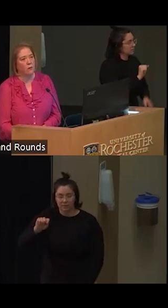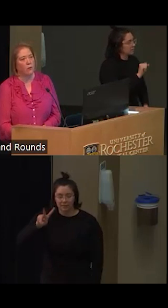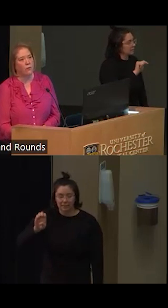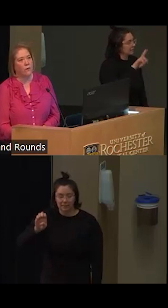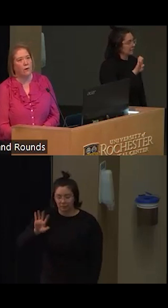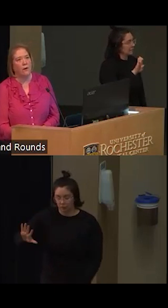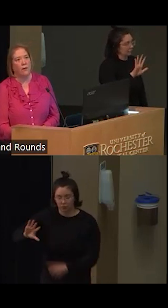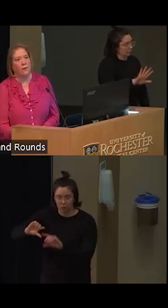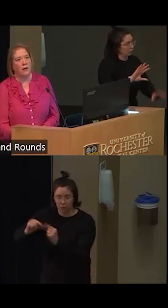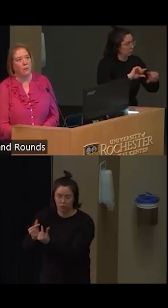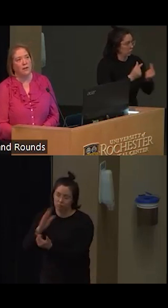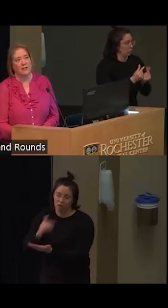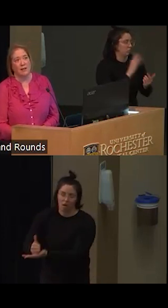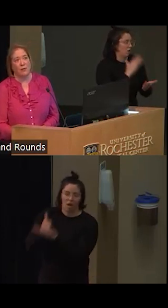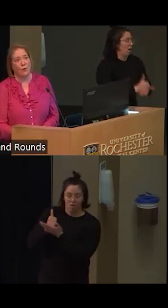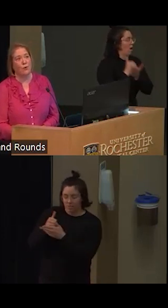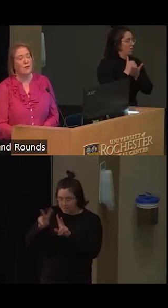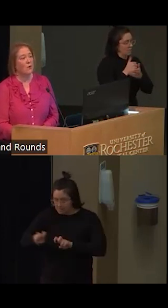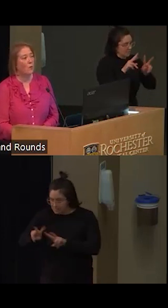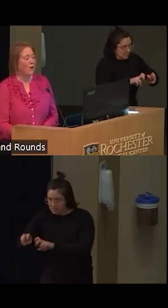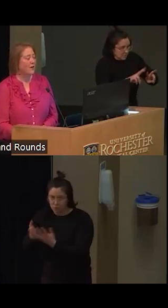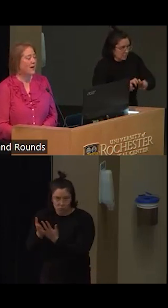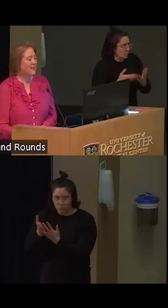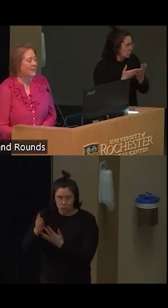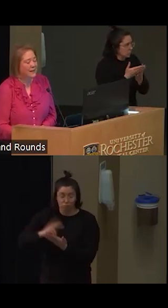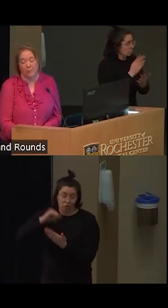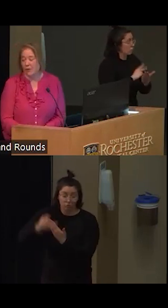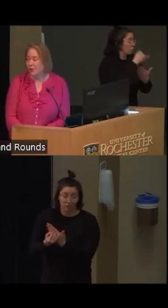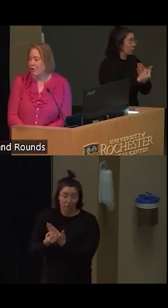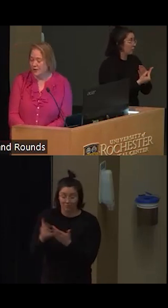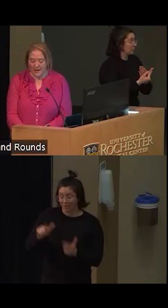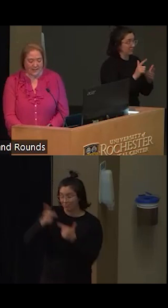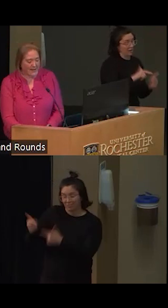Tech group for really helping us get through this whole project I'm going to turn it over to Nancy